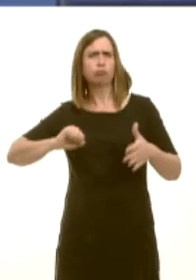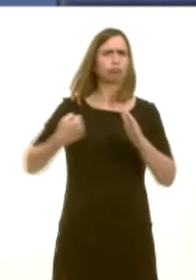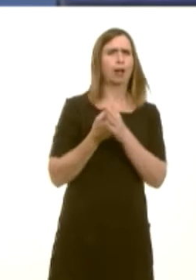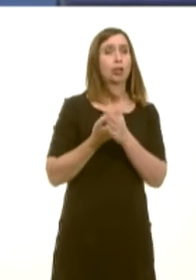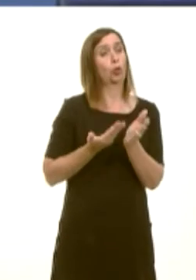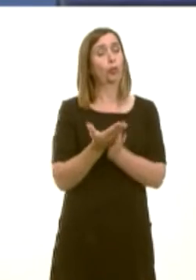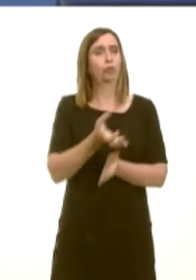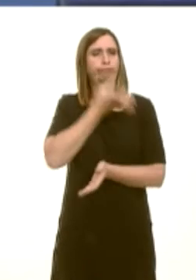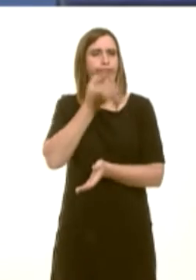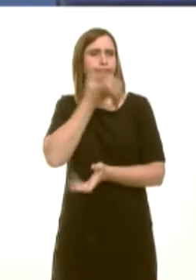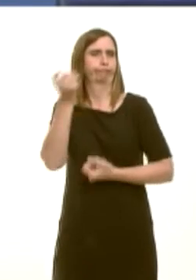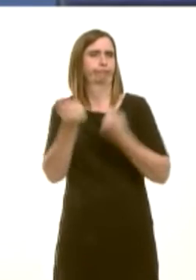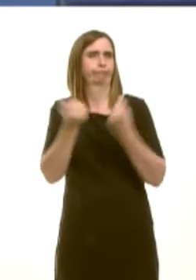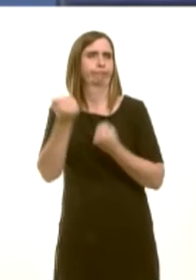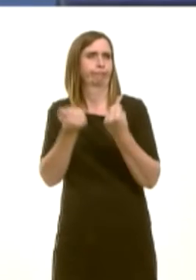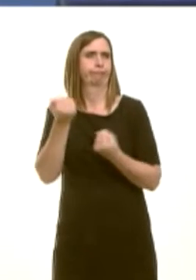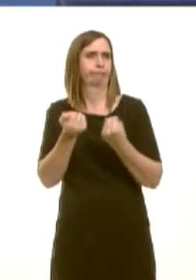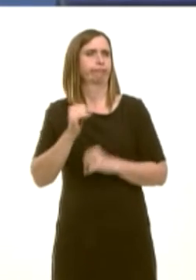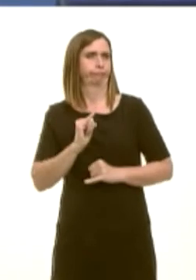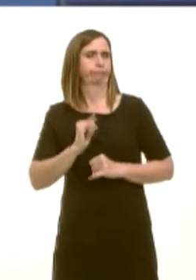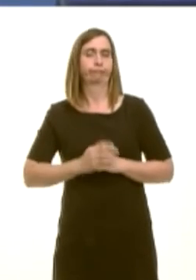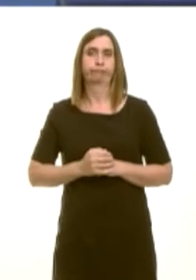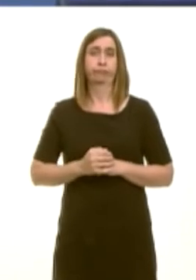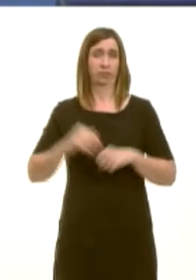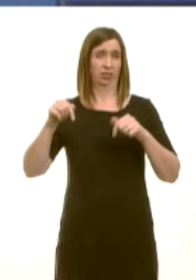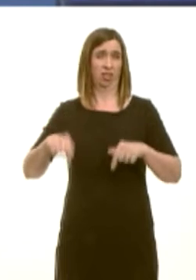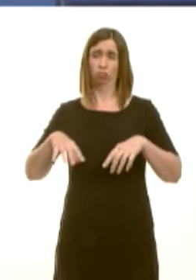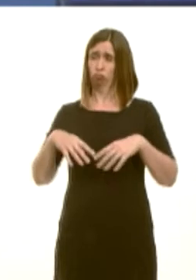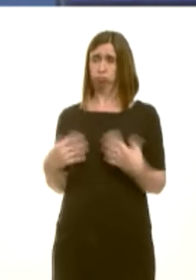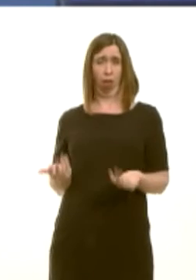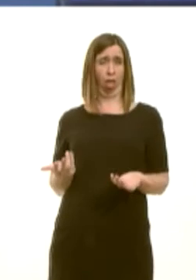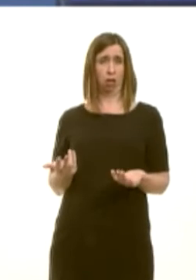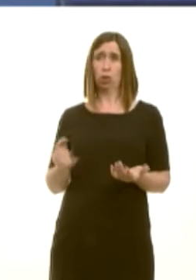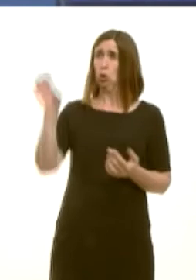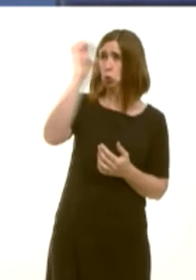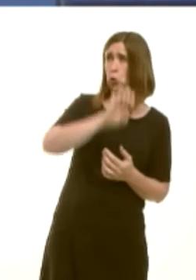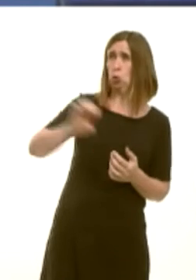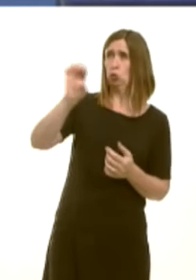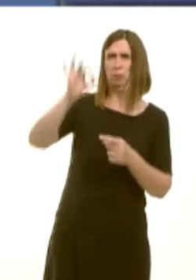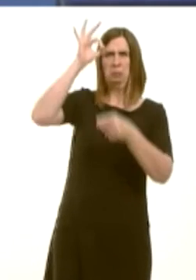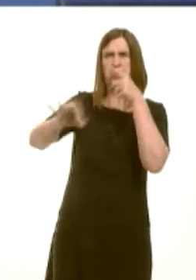driving. We have about the most lax drink driving limit in the whole of Europe. Northern